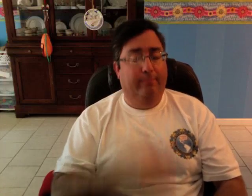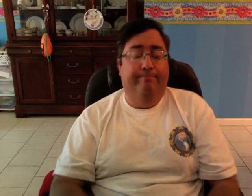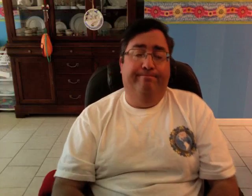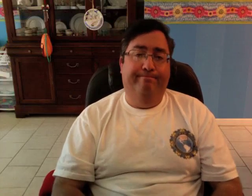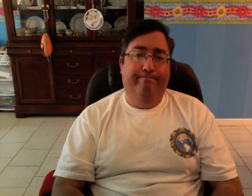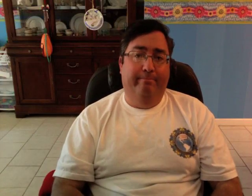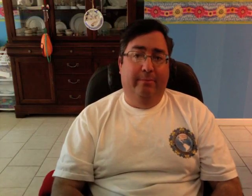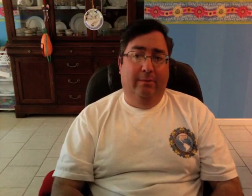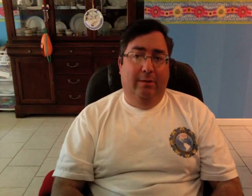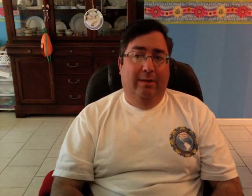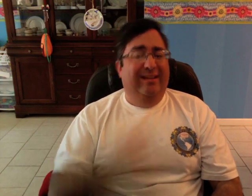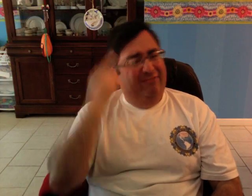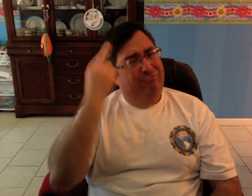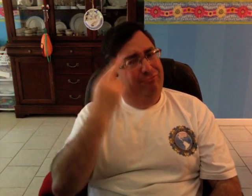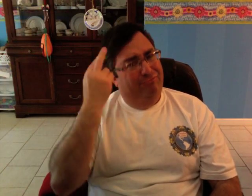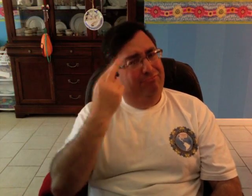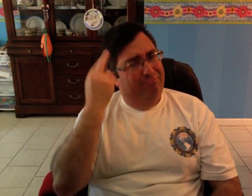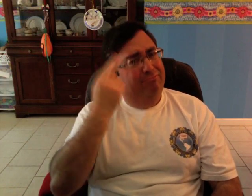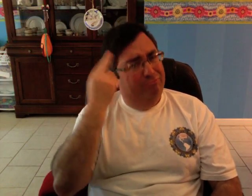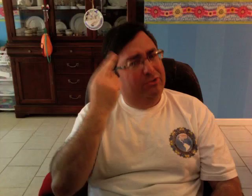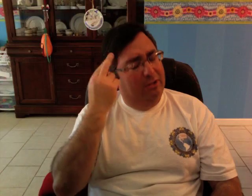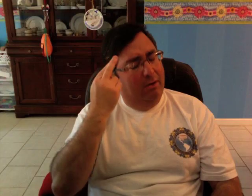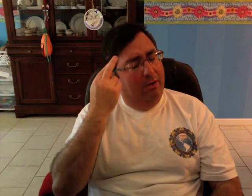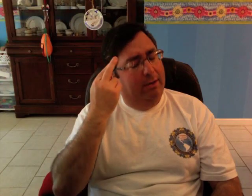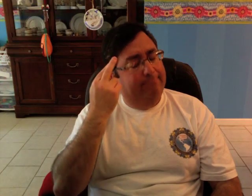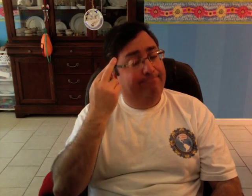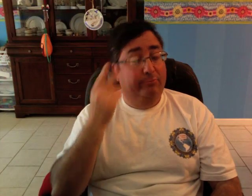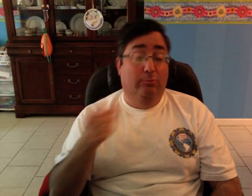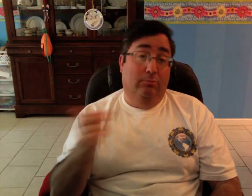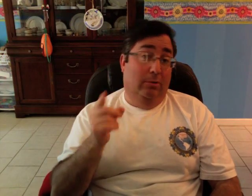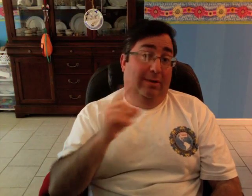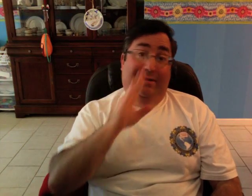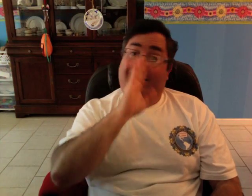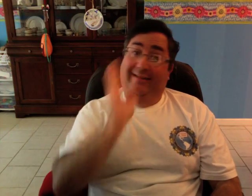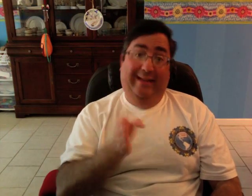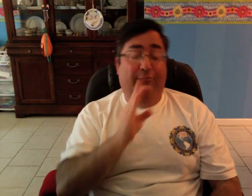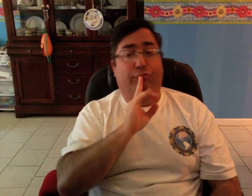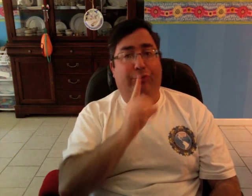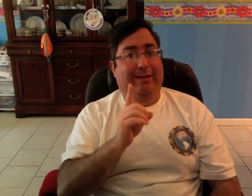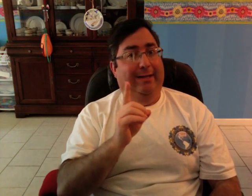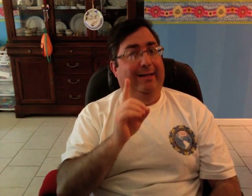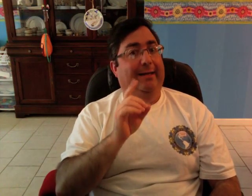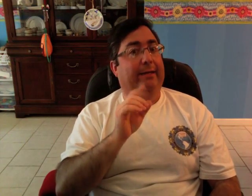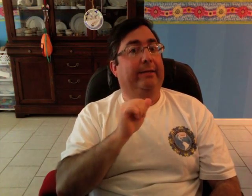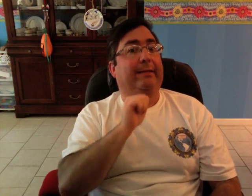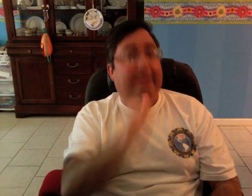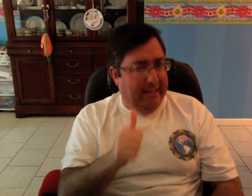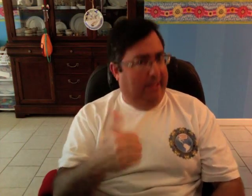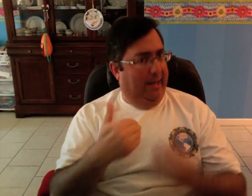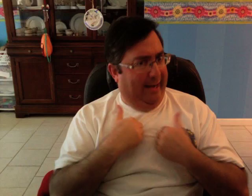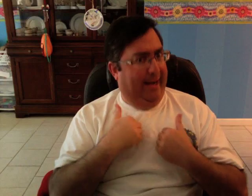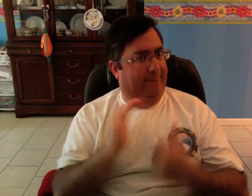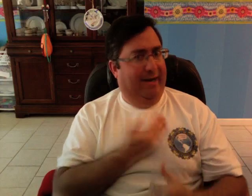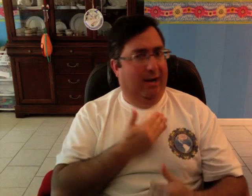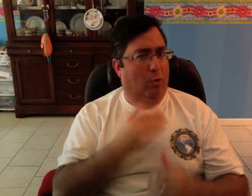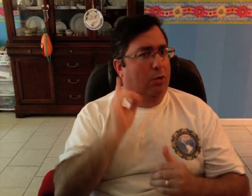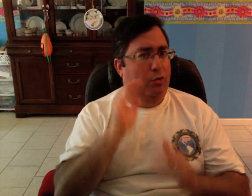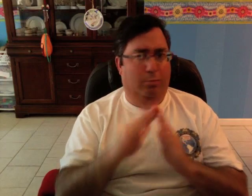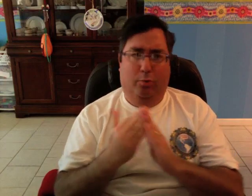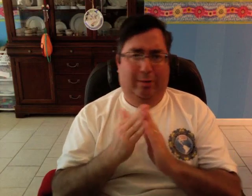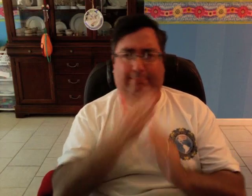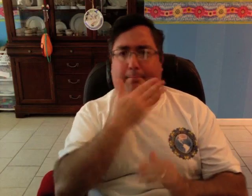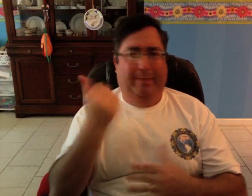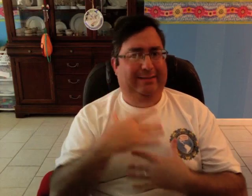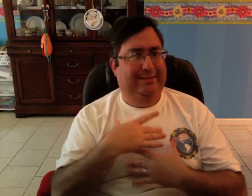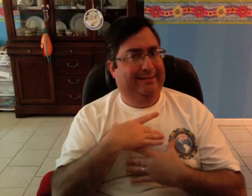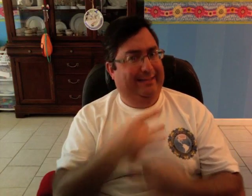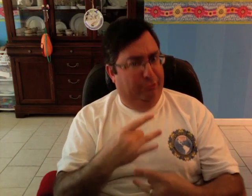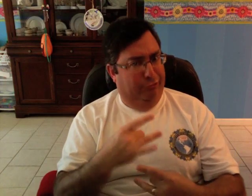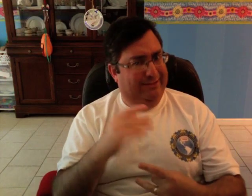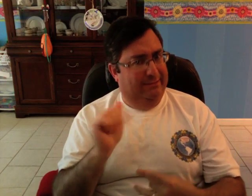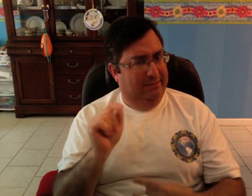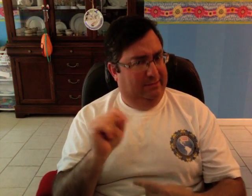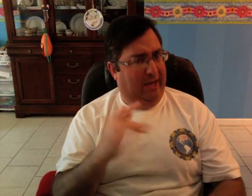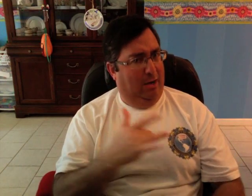I also realize that it never was the case that they didn't have our community's best interests at heart.